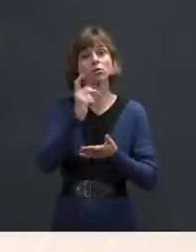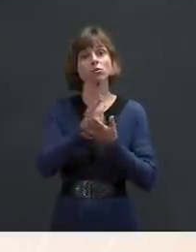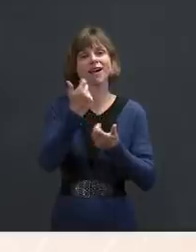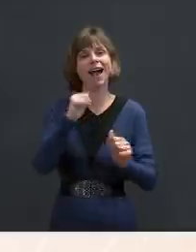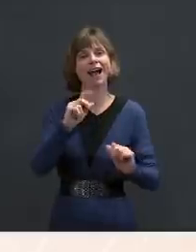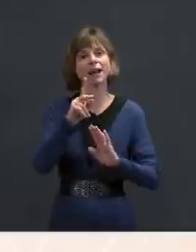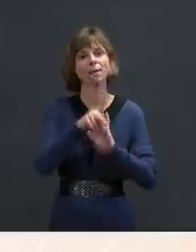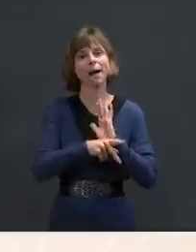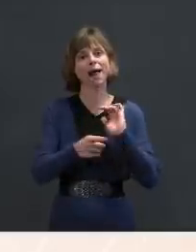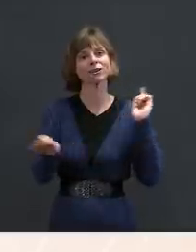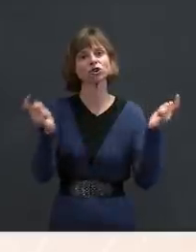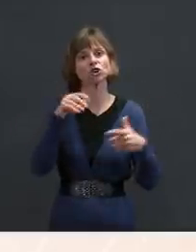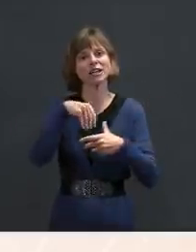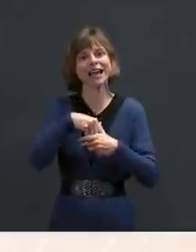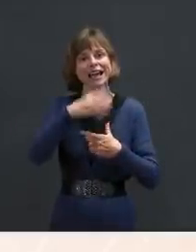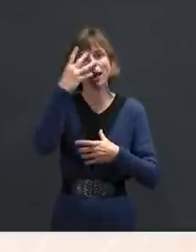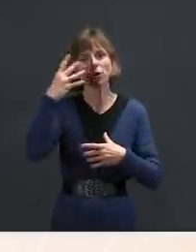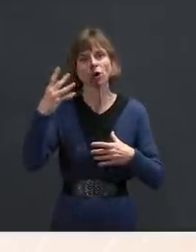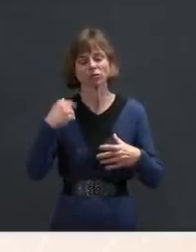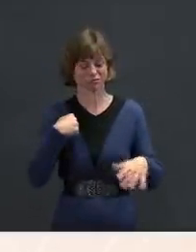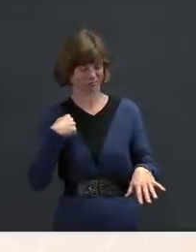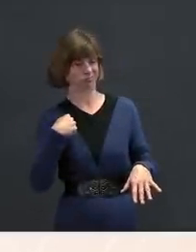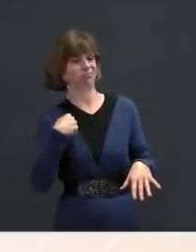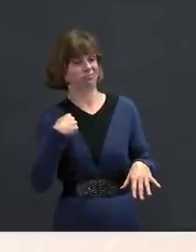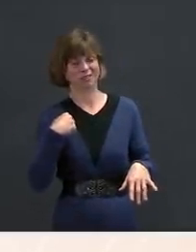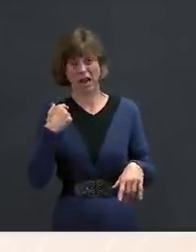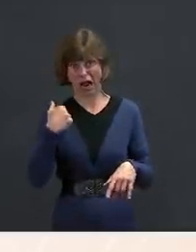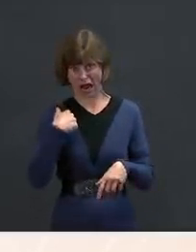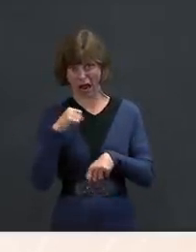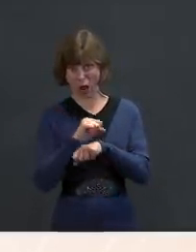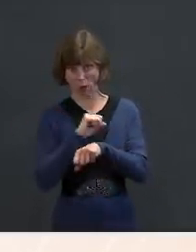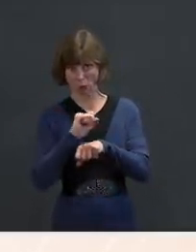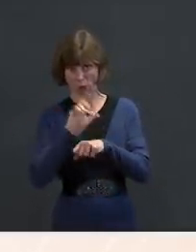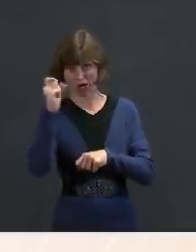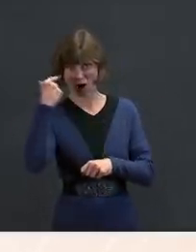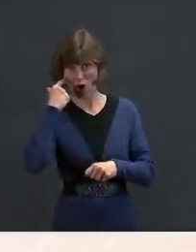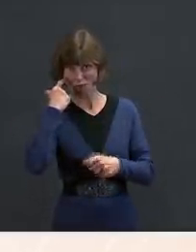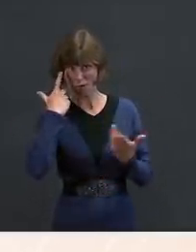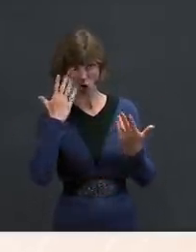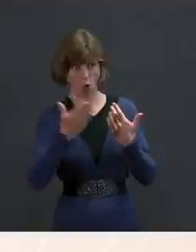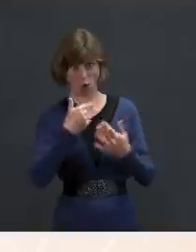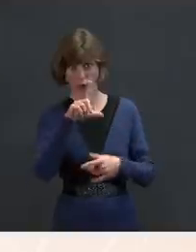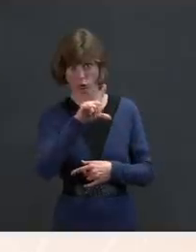I've been in government for almost 20 years now;